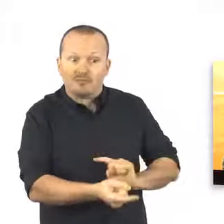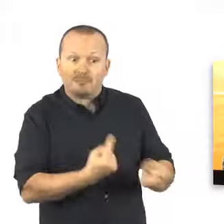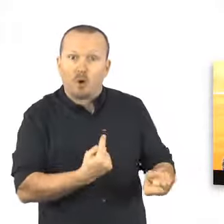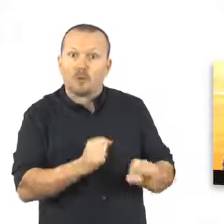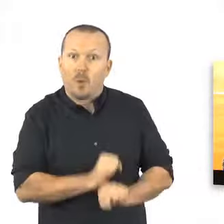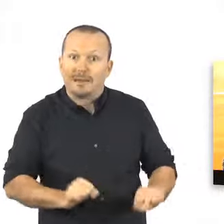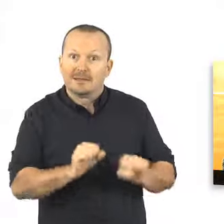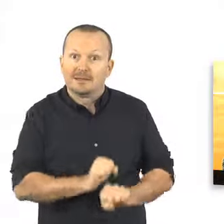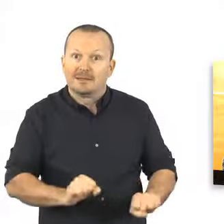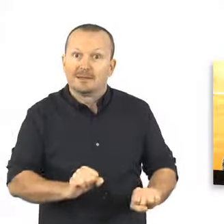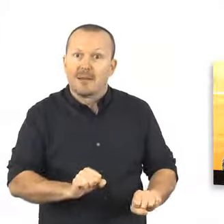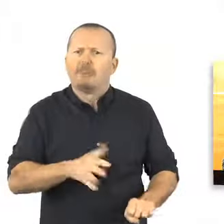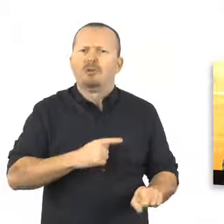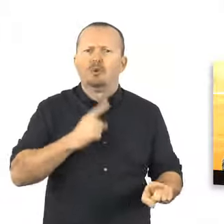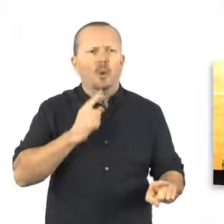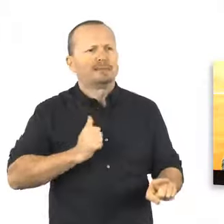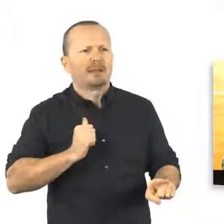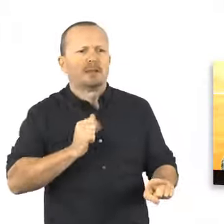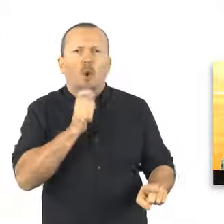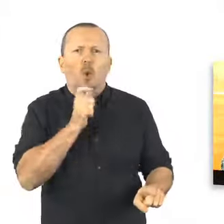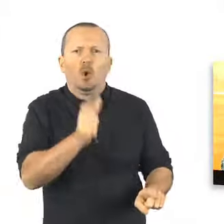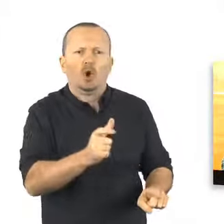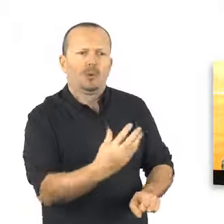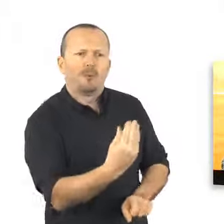might not be the response you’re expecting, you know, you might’ve been looking for